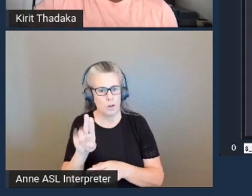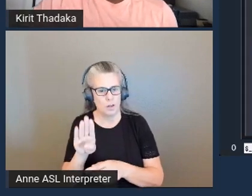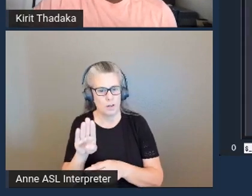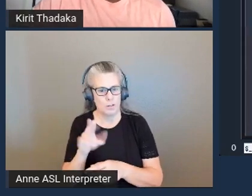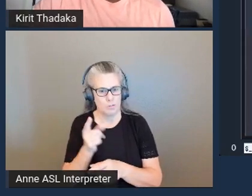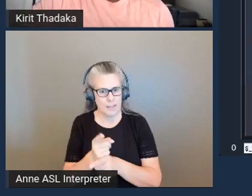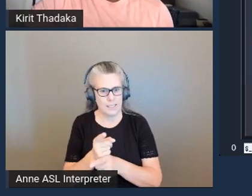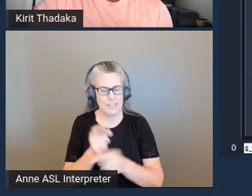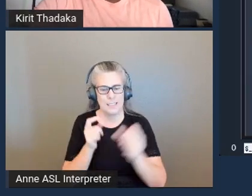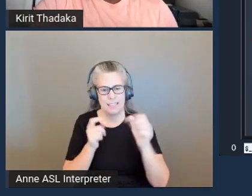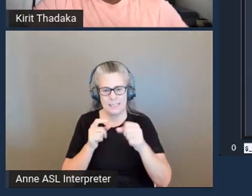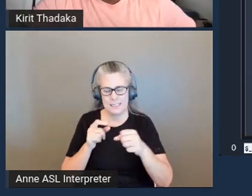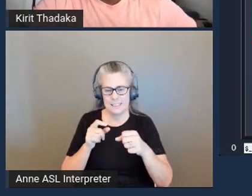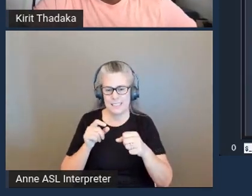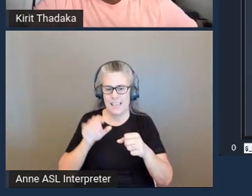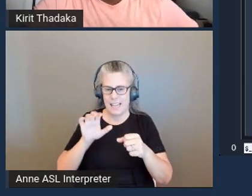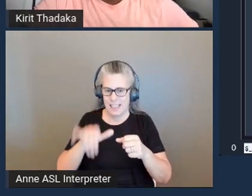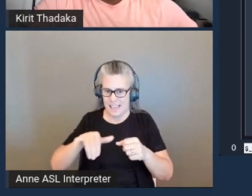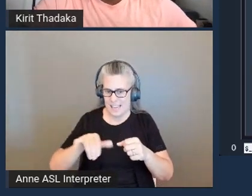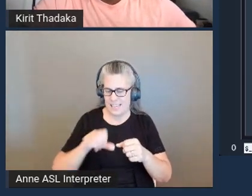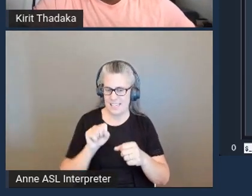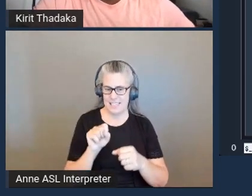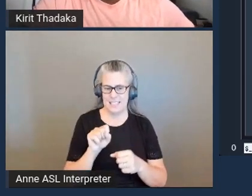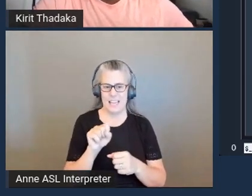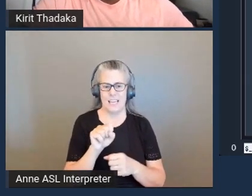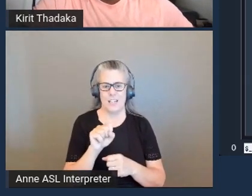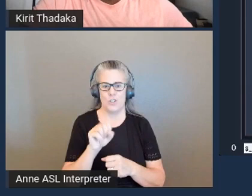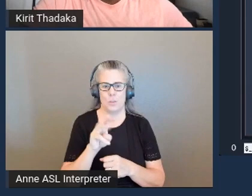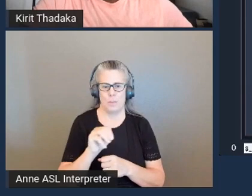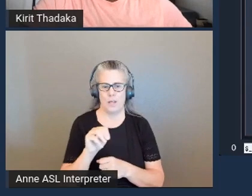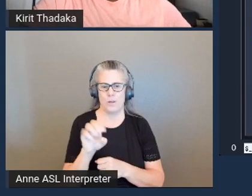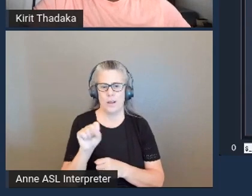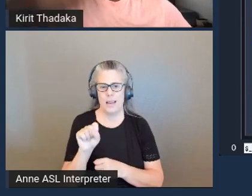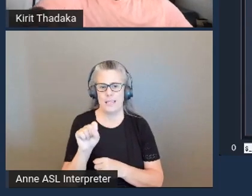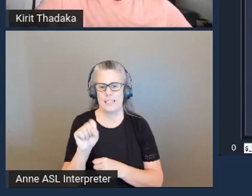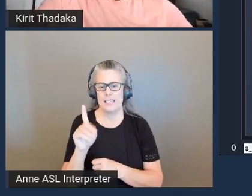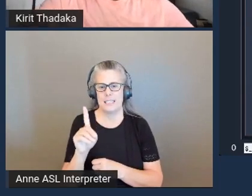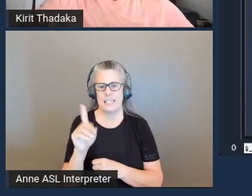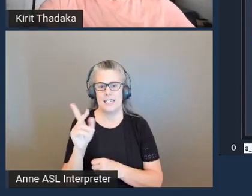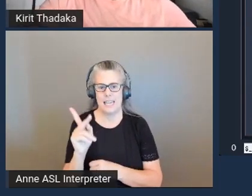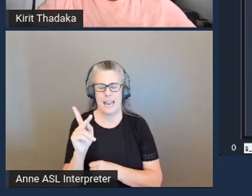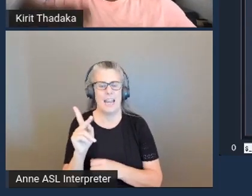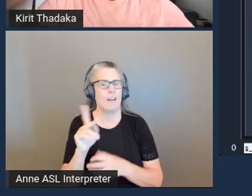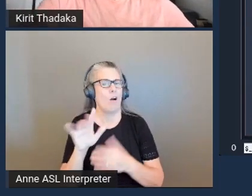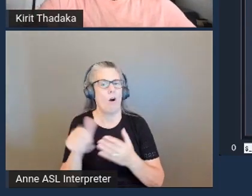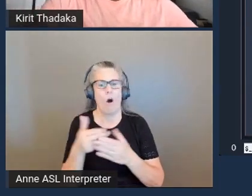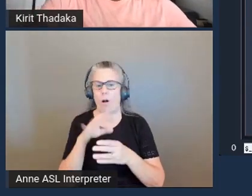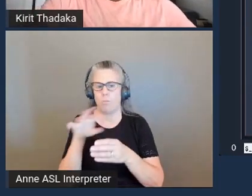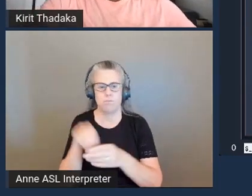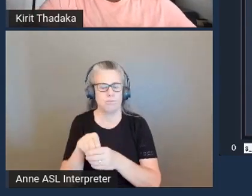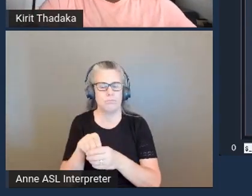to create this entire pipeline, so all of these steps that you see here, these are Python classes that are made available